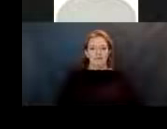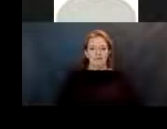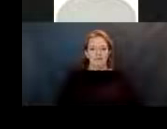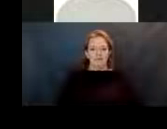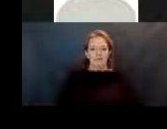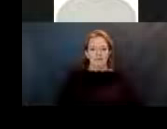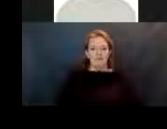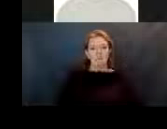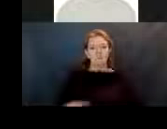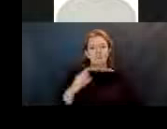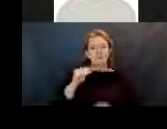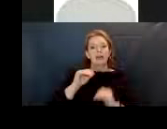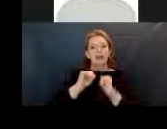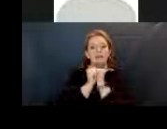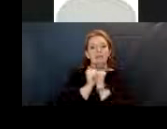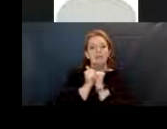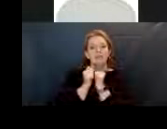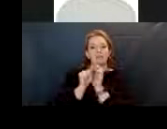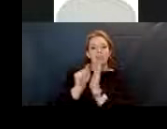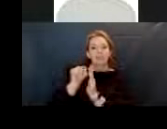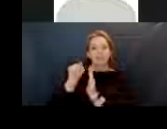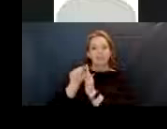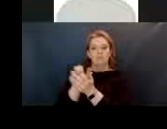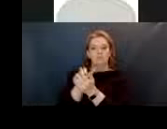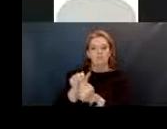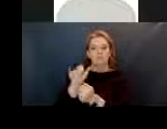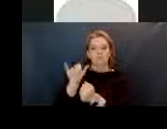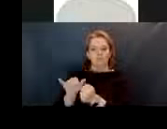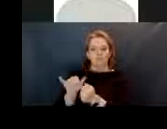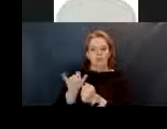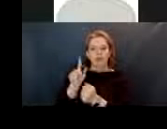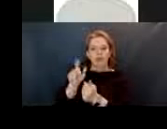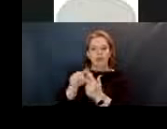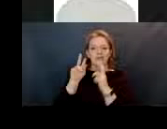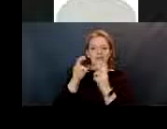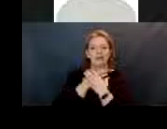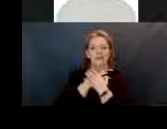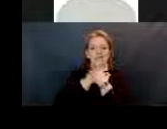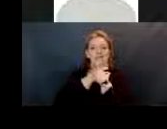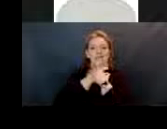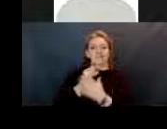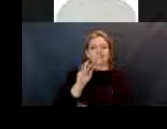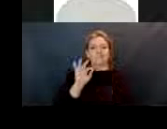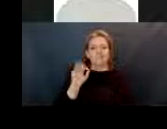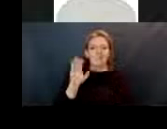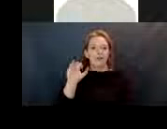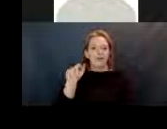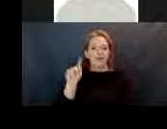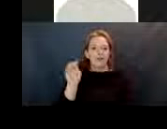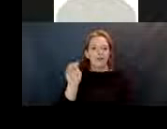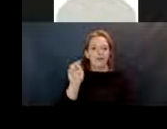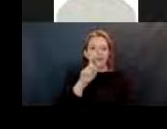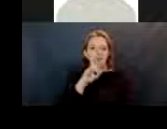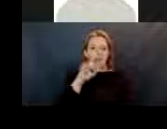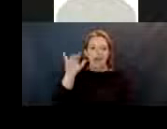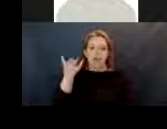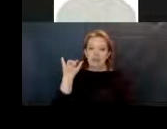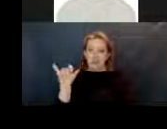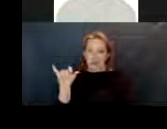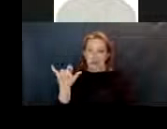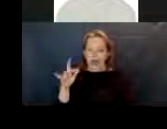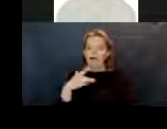which ends up being now analogous with the humidity that we get in Mississippi during